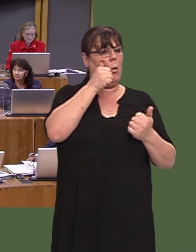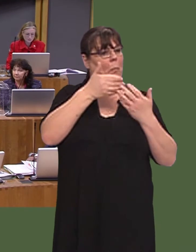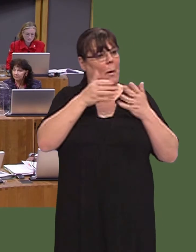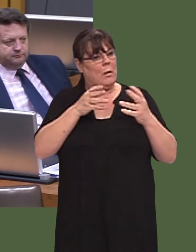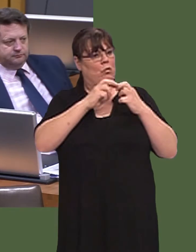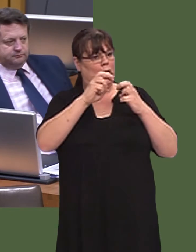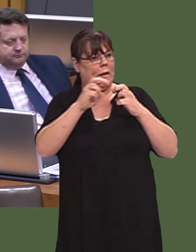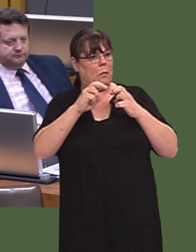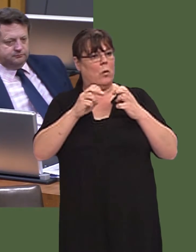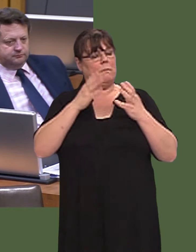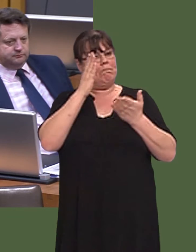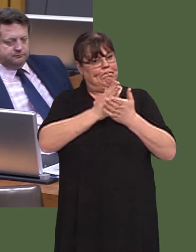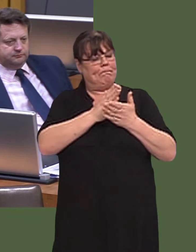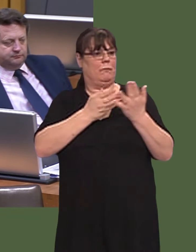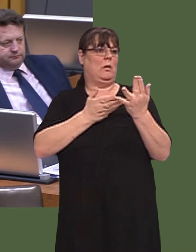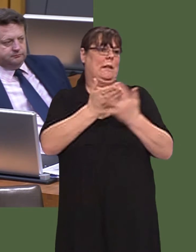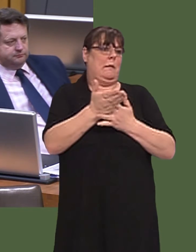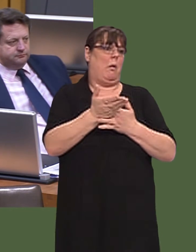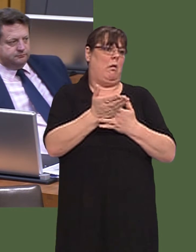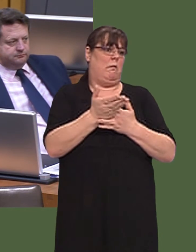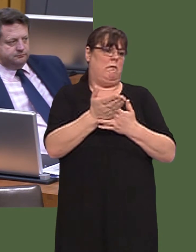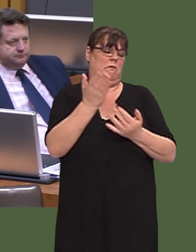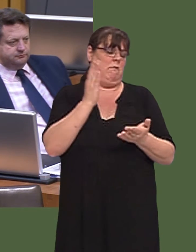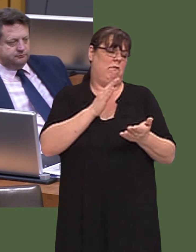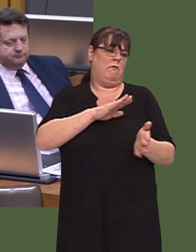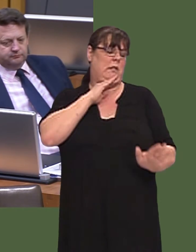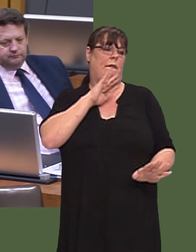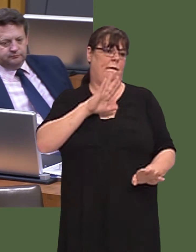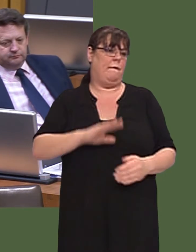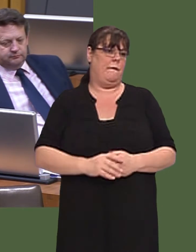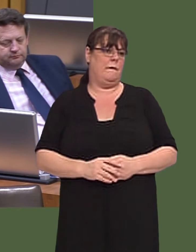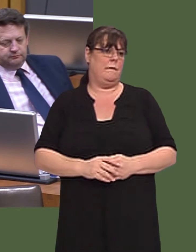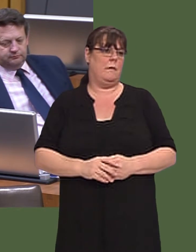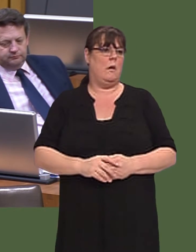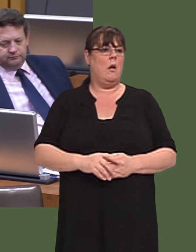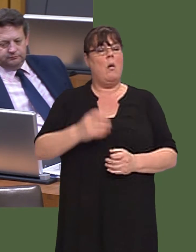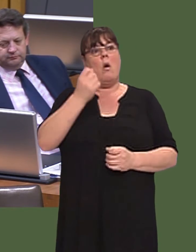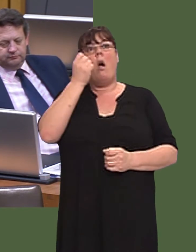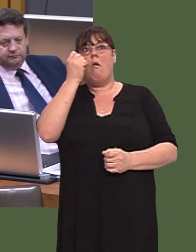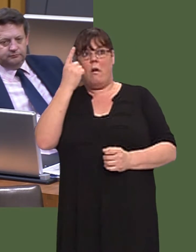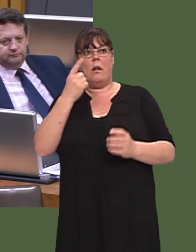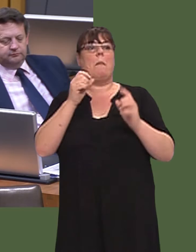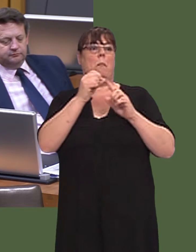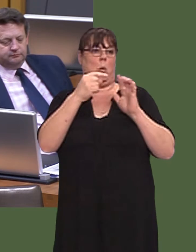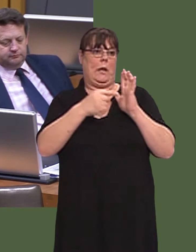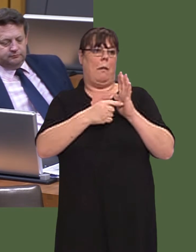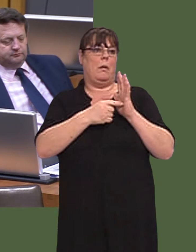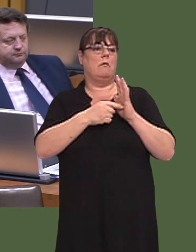across Wales, and they have to be as accessible as theyówell, they have to be accessible, full stop. We are aware of cleanliness issues at the station.